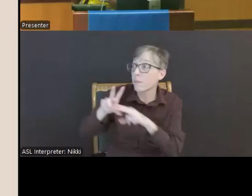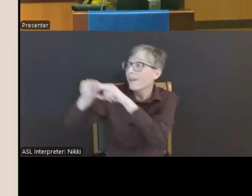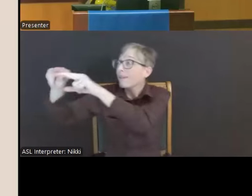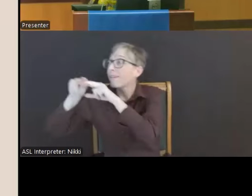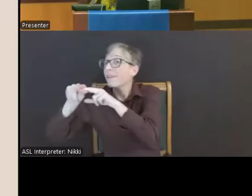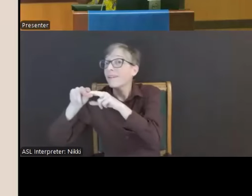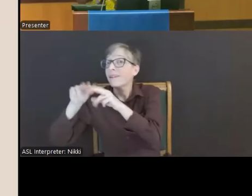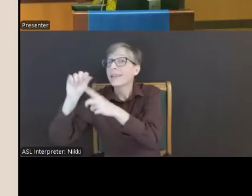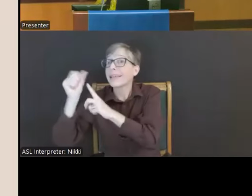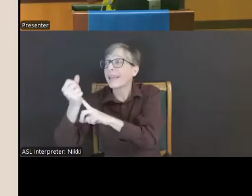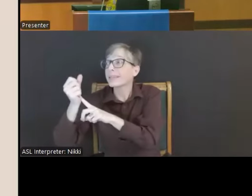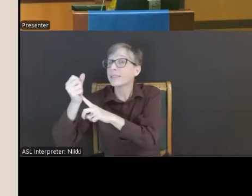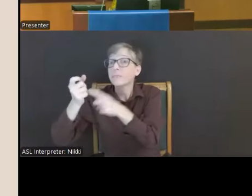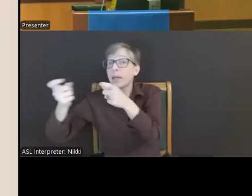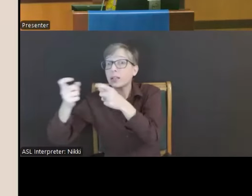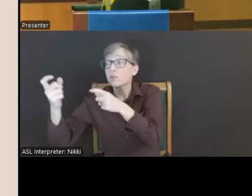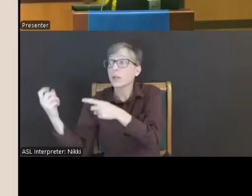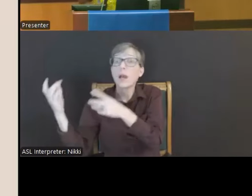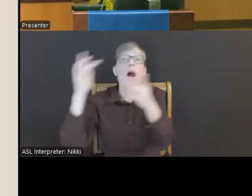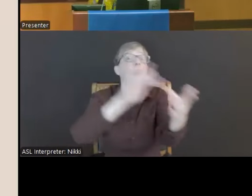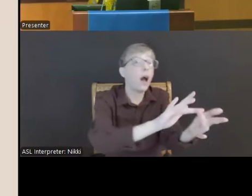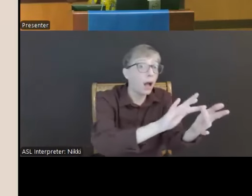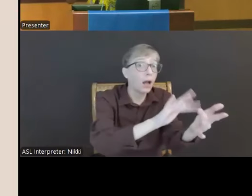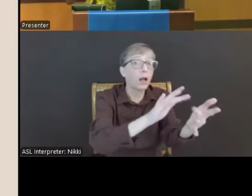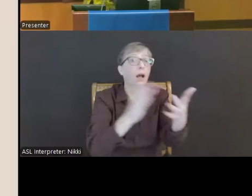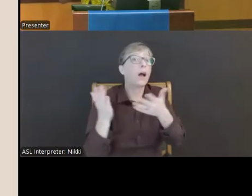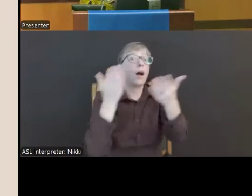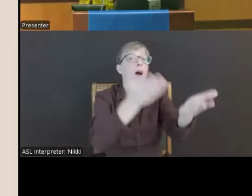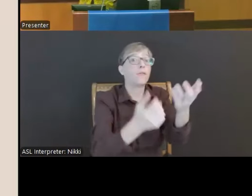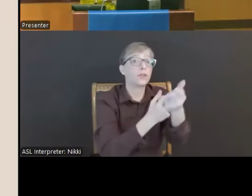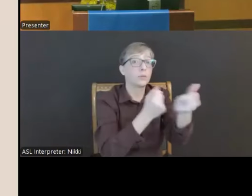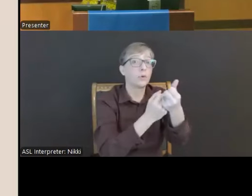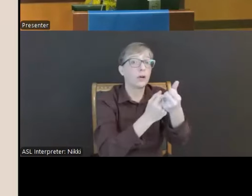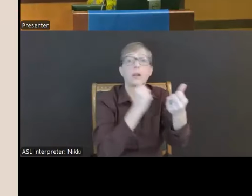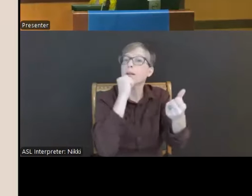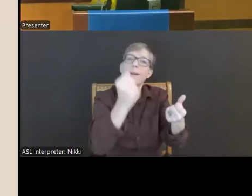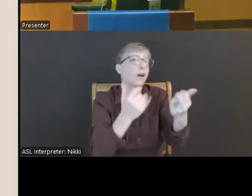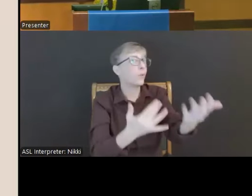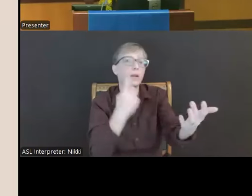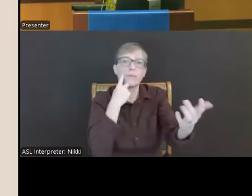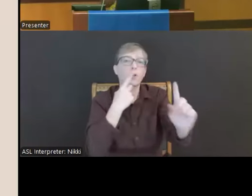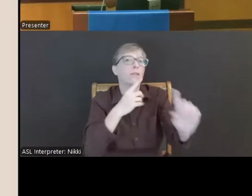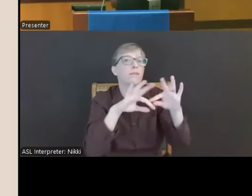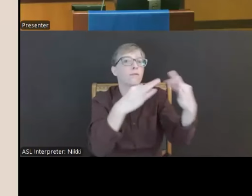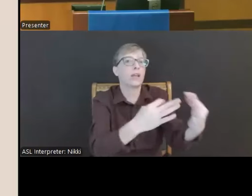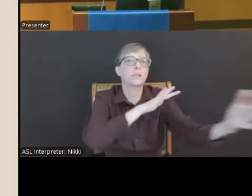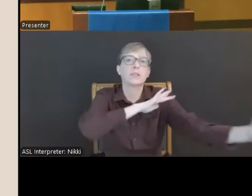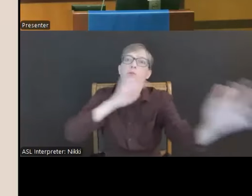the family having to be the one that is doing that one more step of a barrier right if a mom